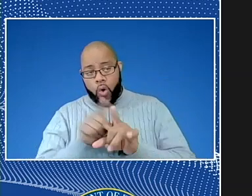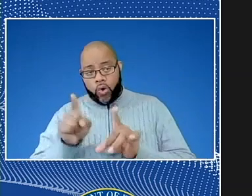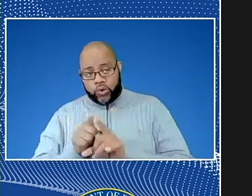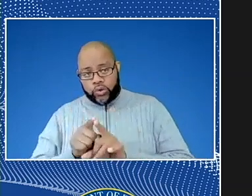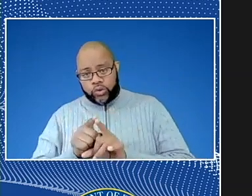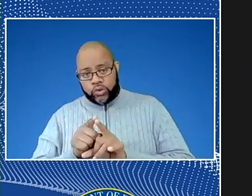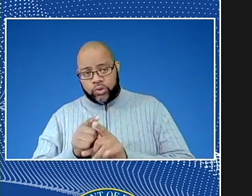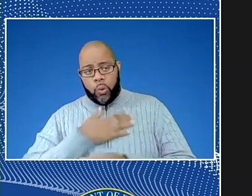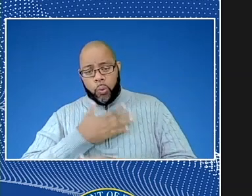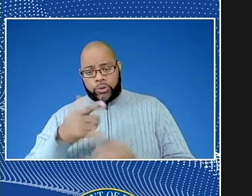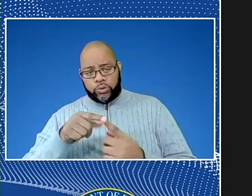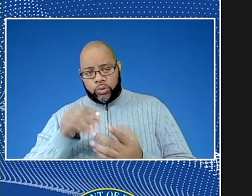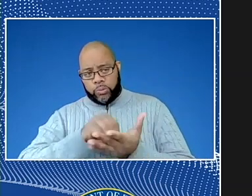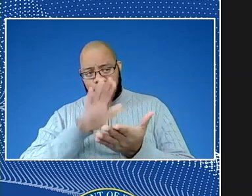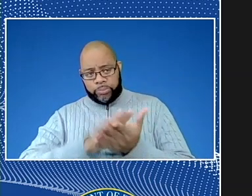something to that effect in the preamble?